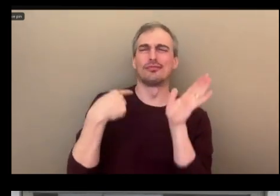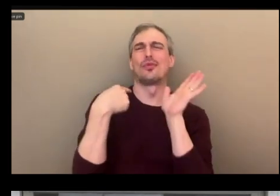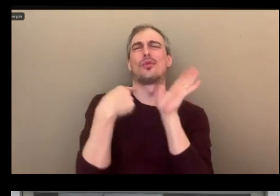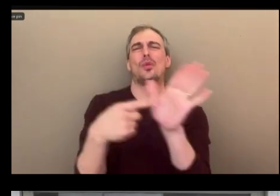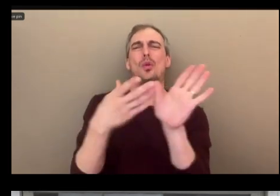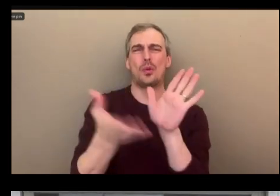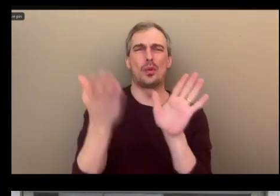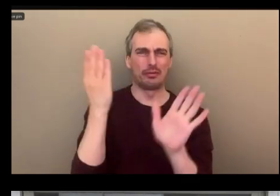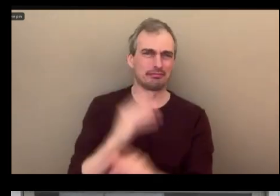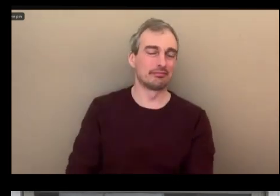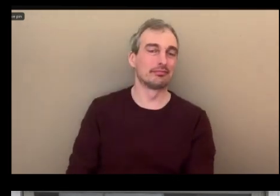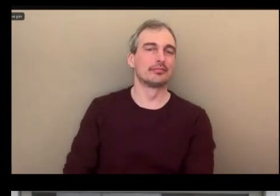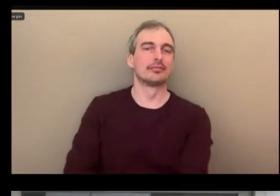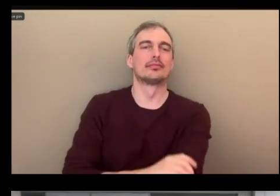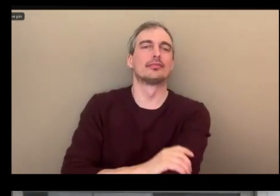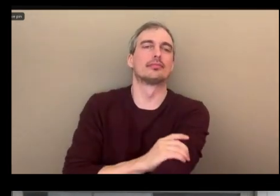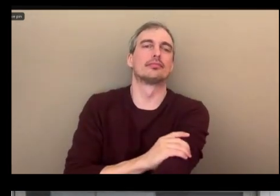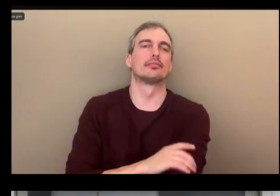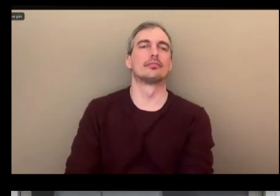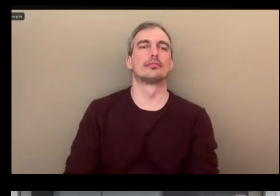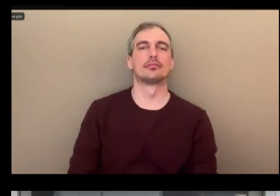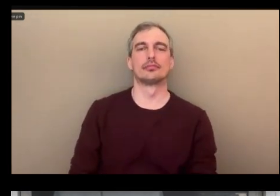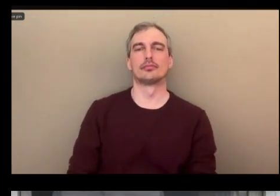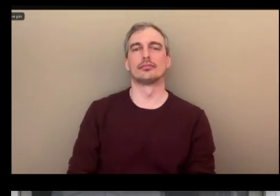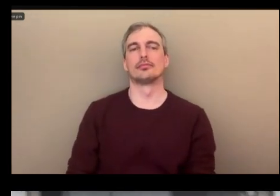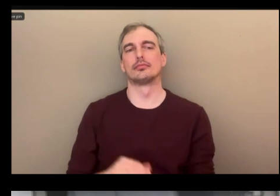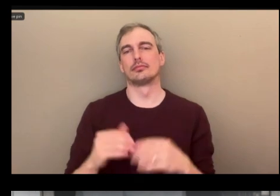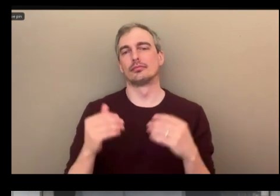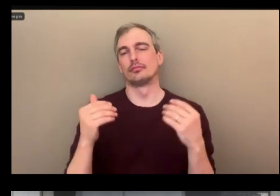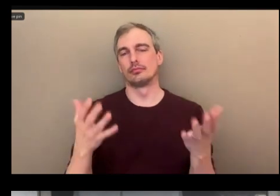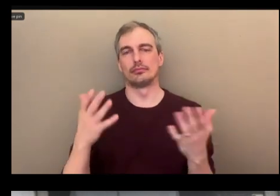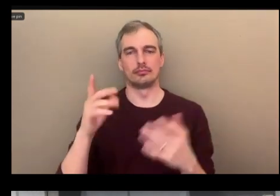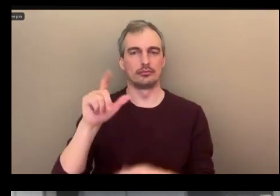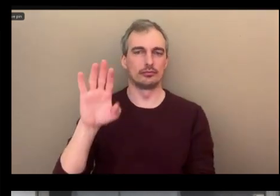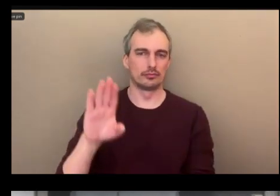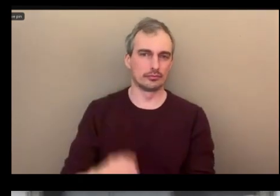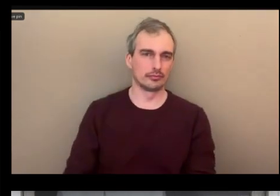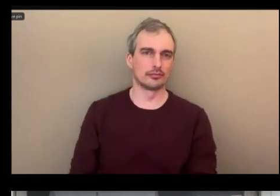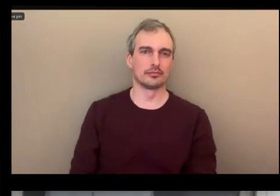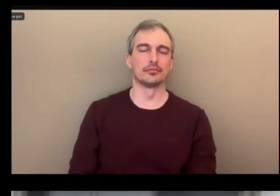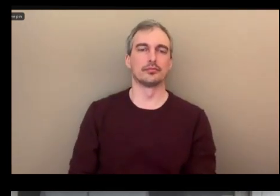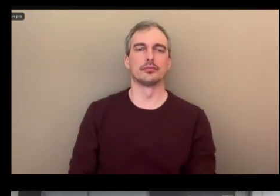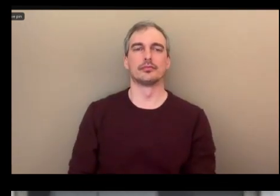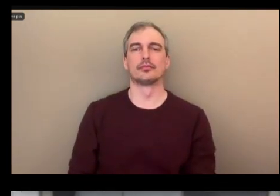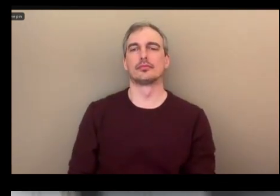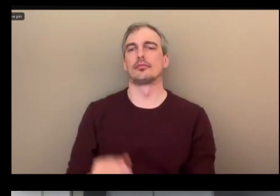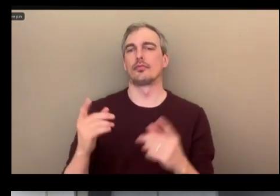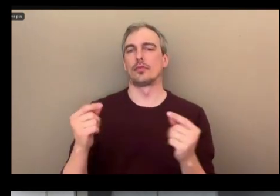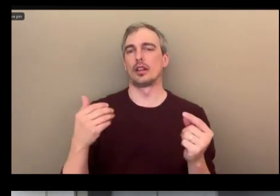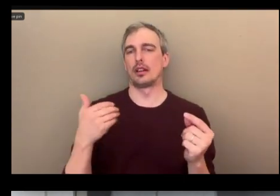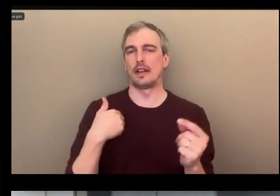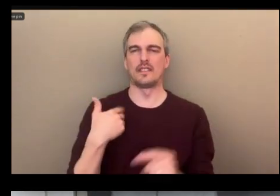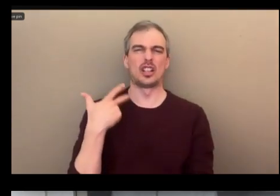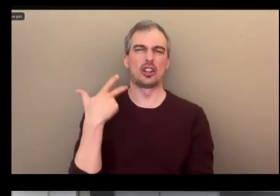and what the lab is all about. There's really three main sections to the lab. The lab...